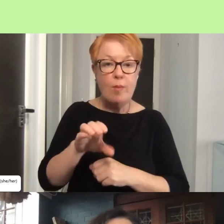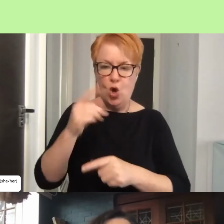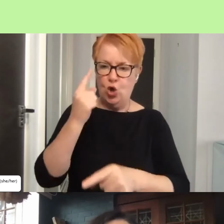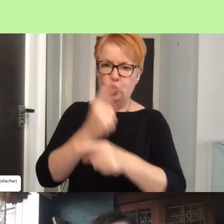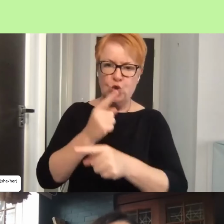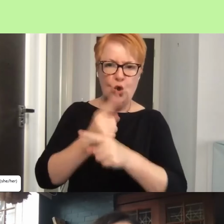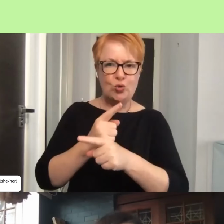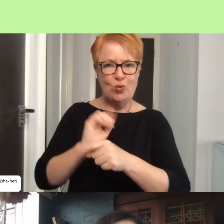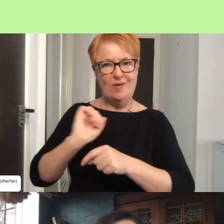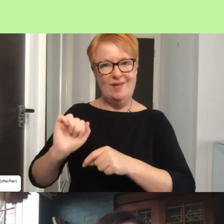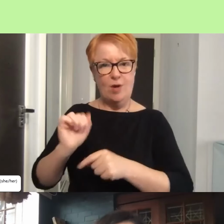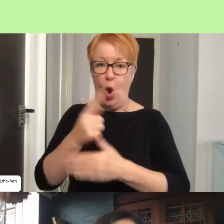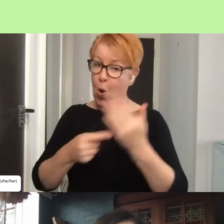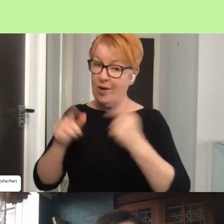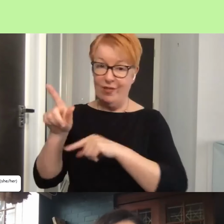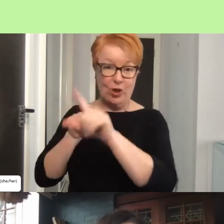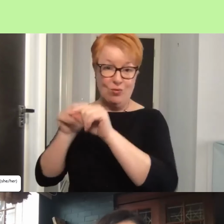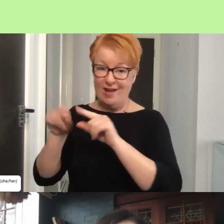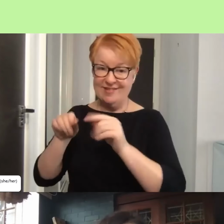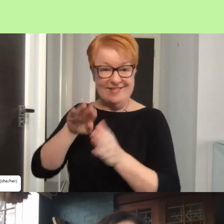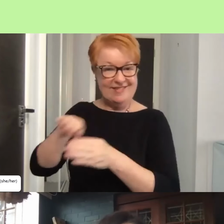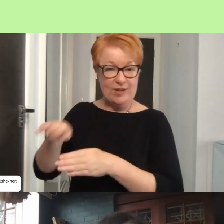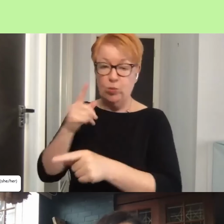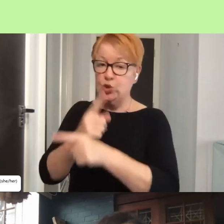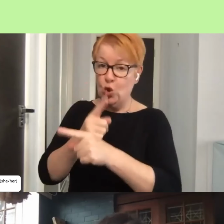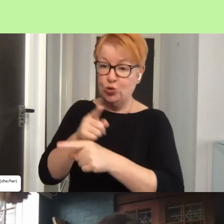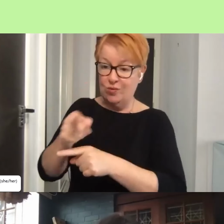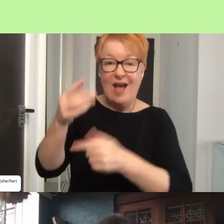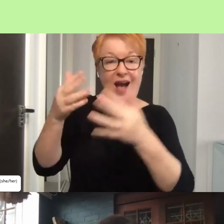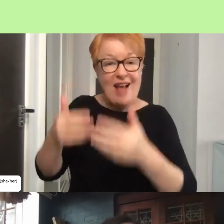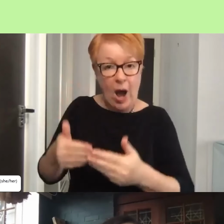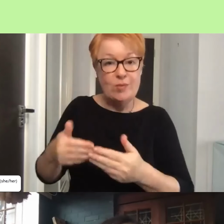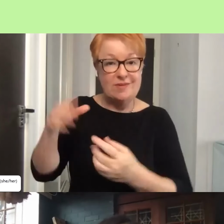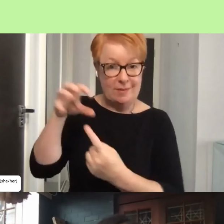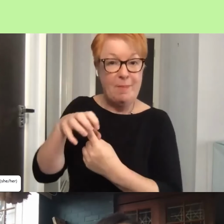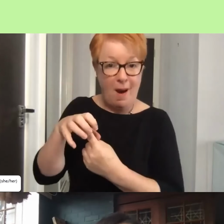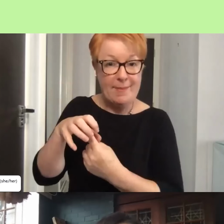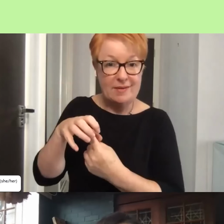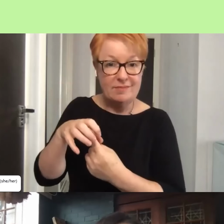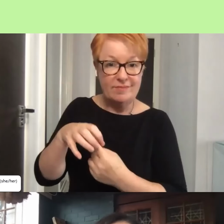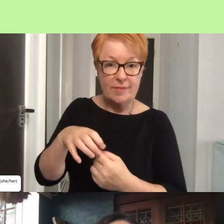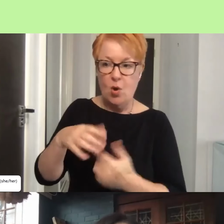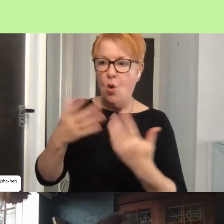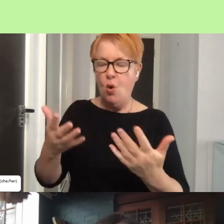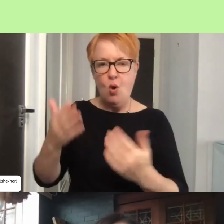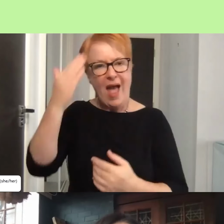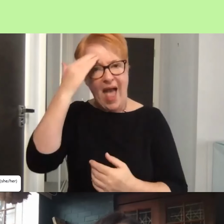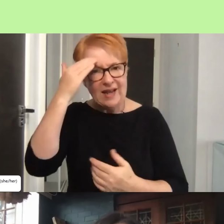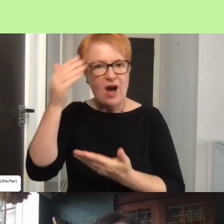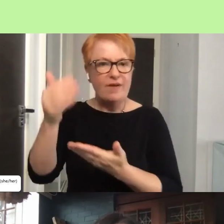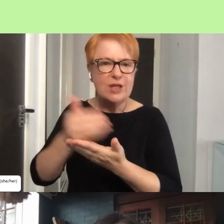in how we talk to everyone involved in the institution. To understand we need to talk to the head of security, we need to talk to the accountants